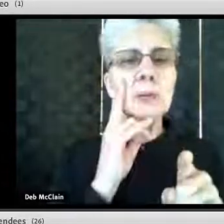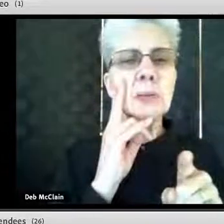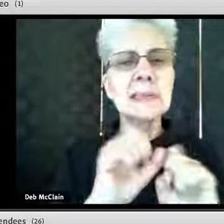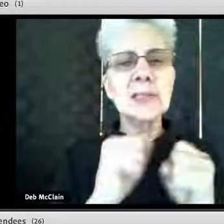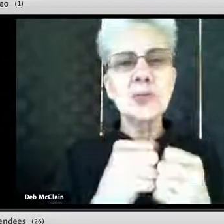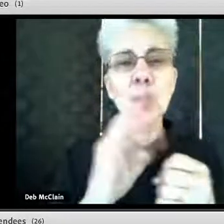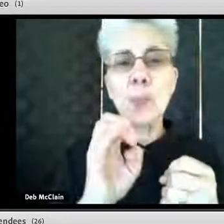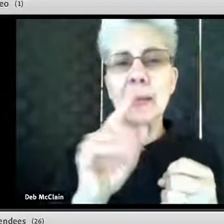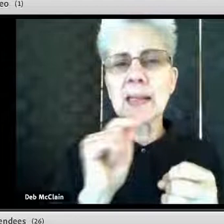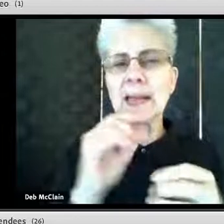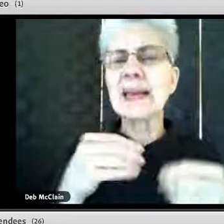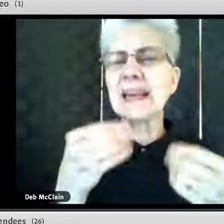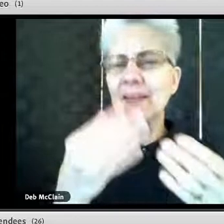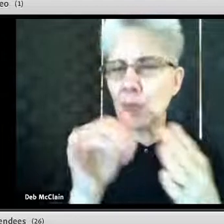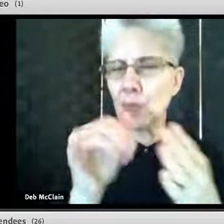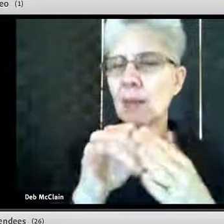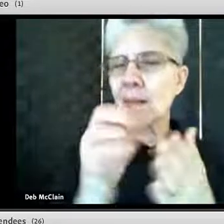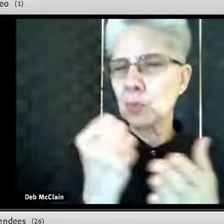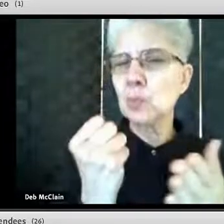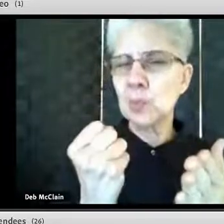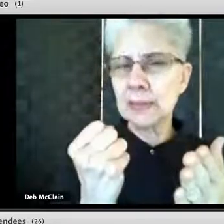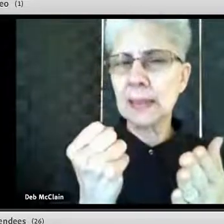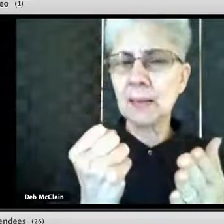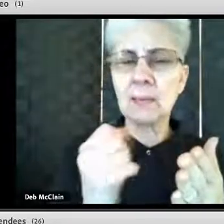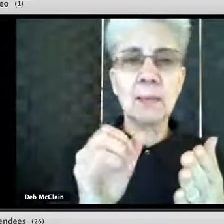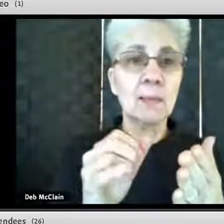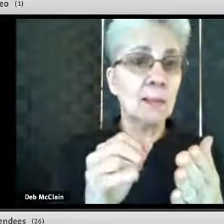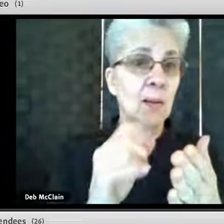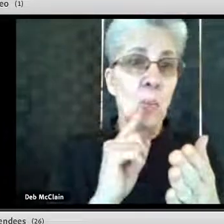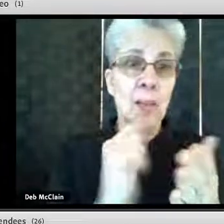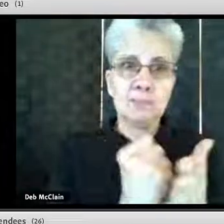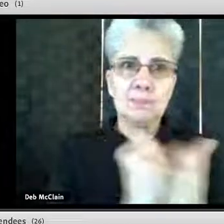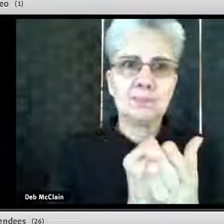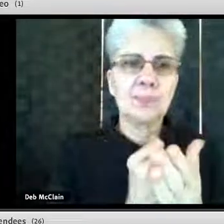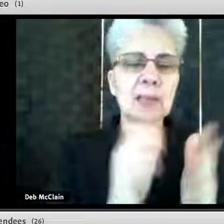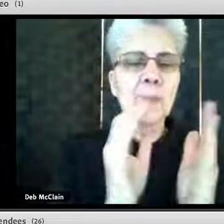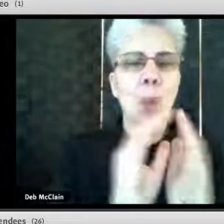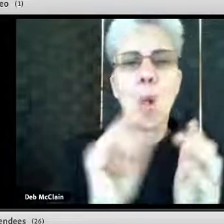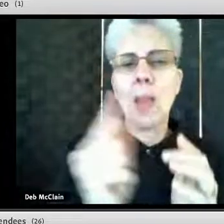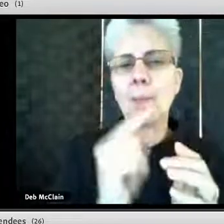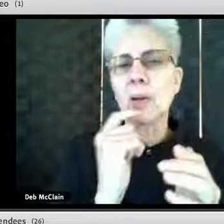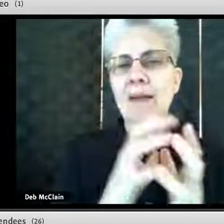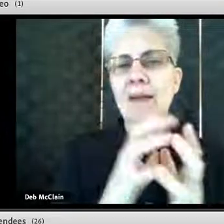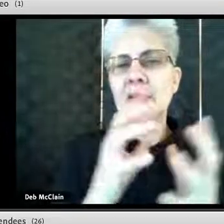gives you that opportunity like nothing else. A small library can have just as much bang